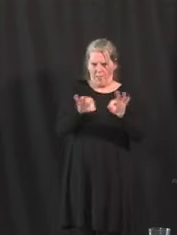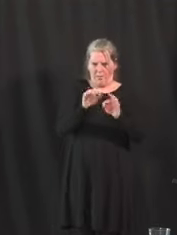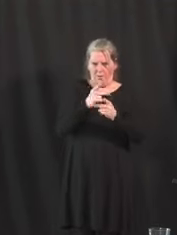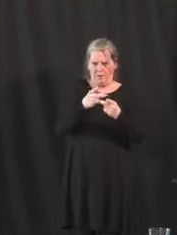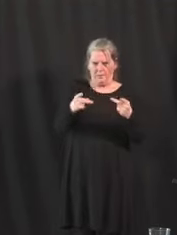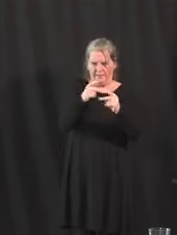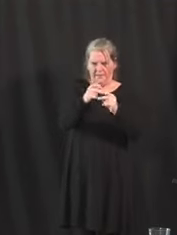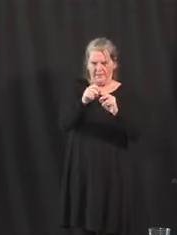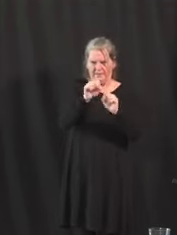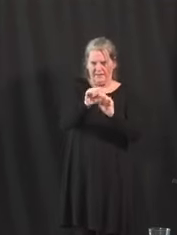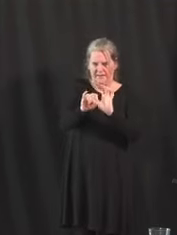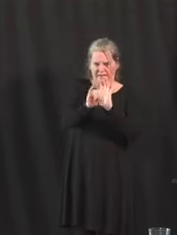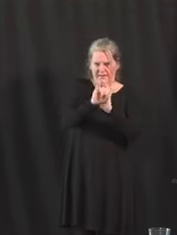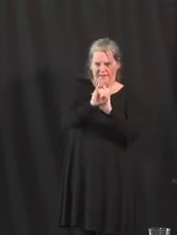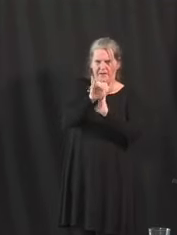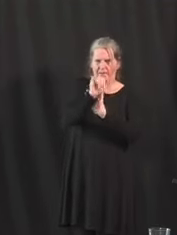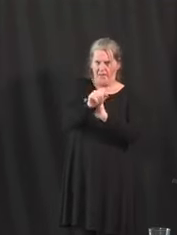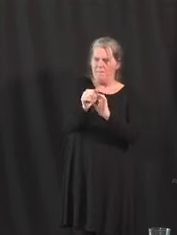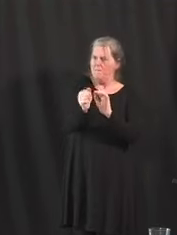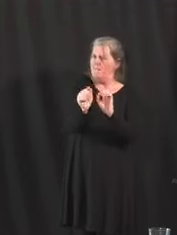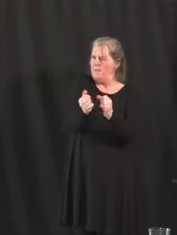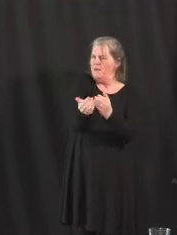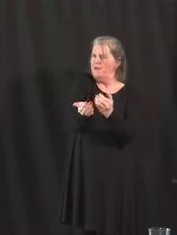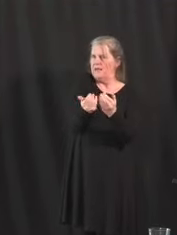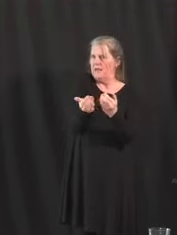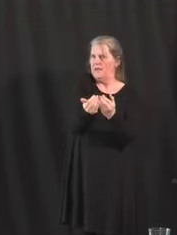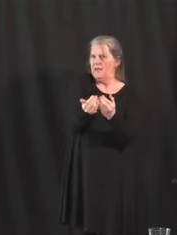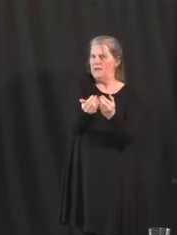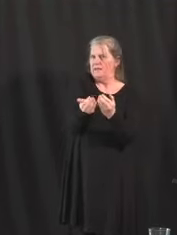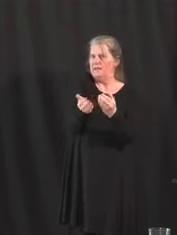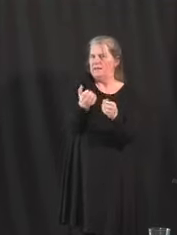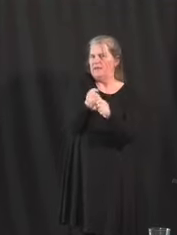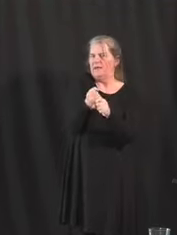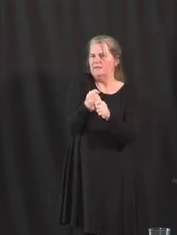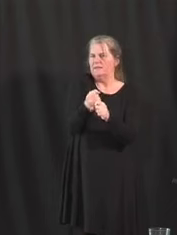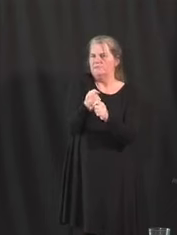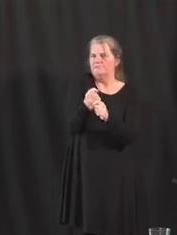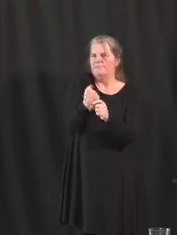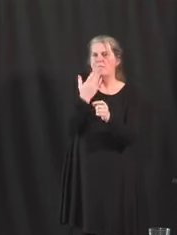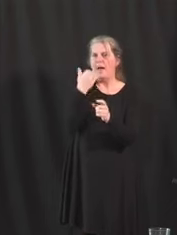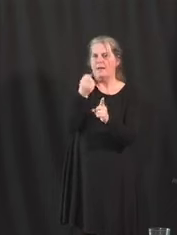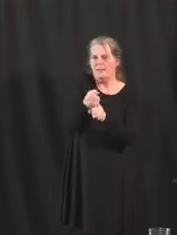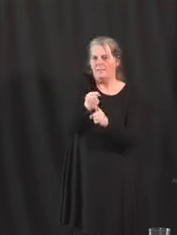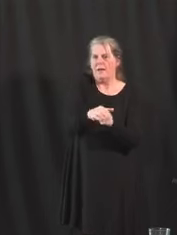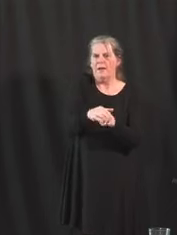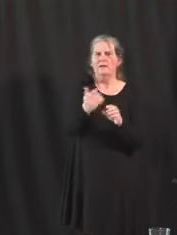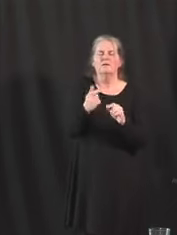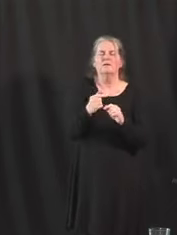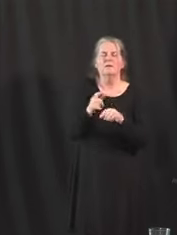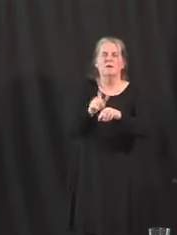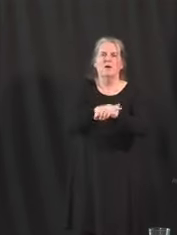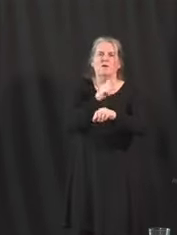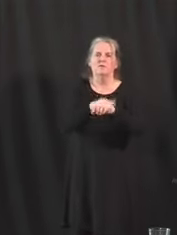ARE RURAL YUKON, LONG-TERM CARE OR CONTINUING CARE, AND CERTAIN OTHER ENVIRONMENTS WITH